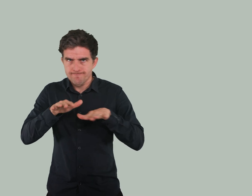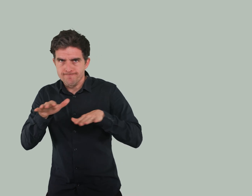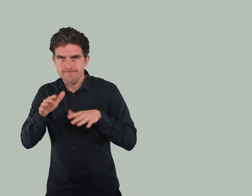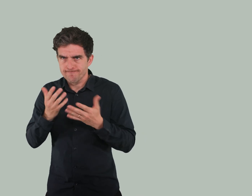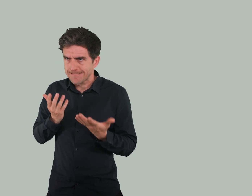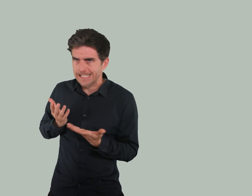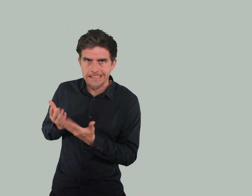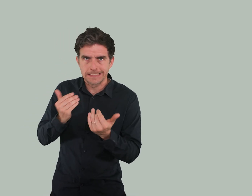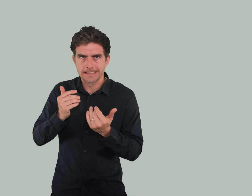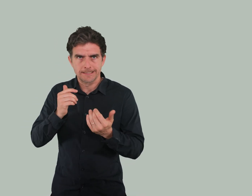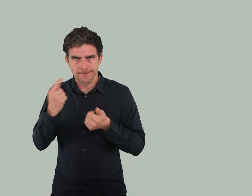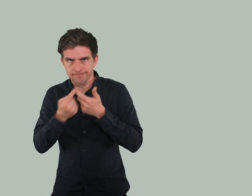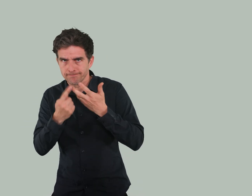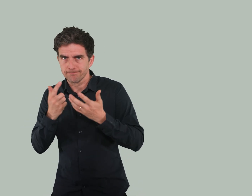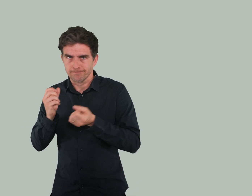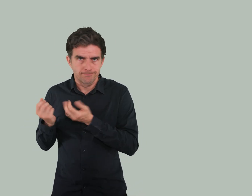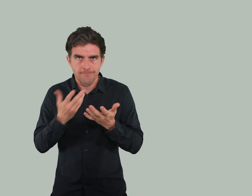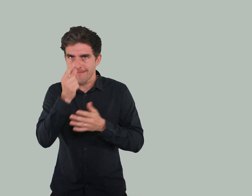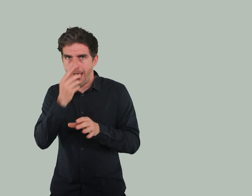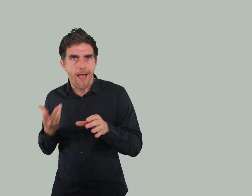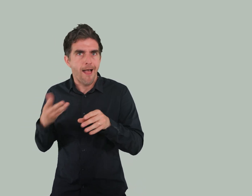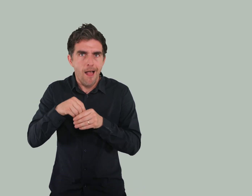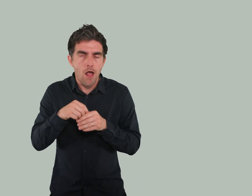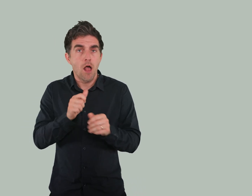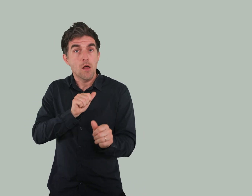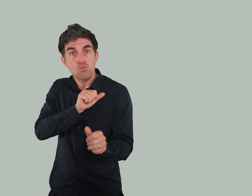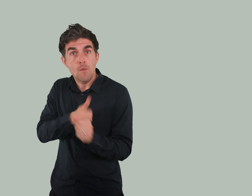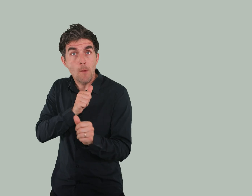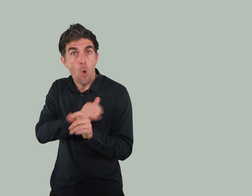They require routes in to work that have been lost,